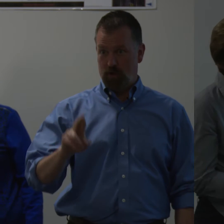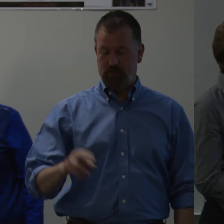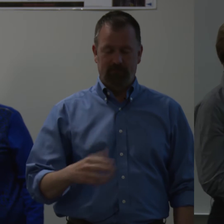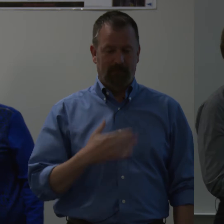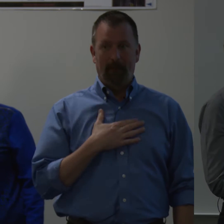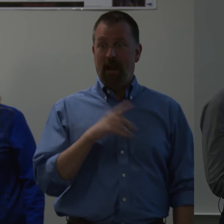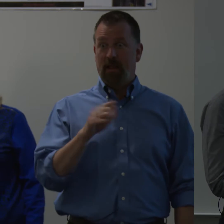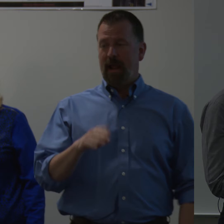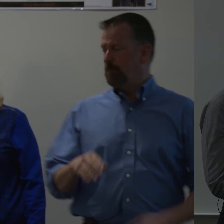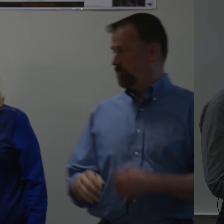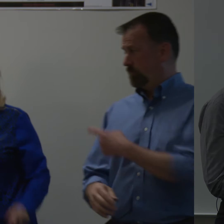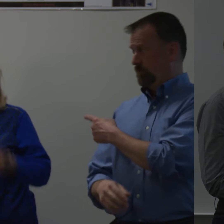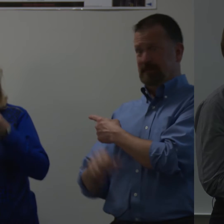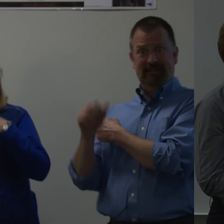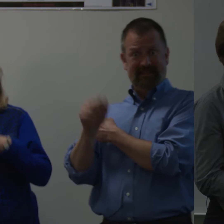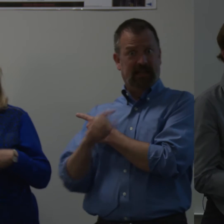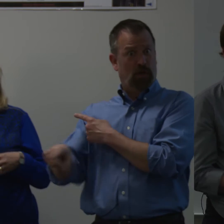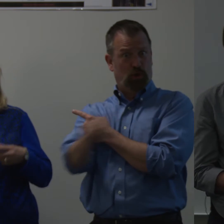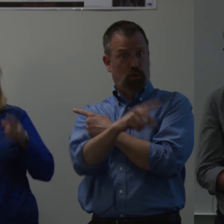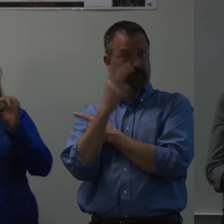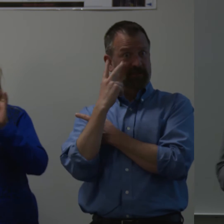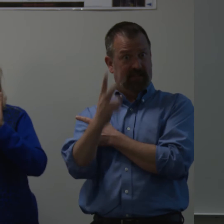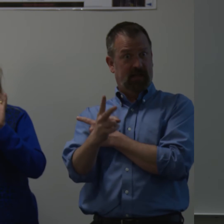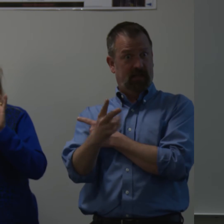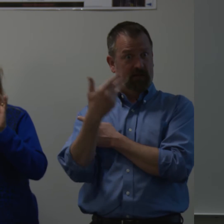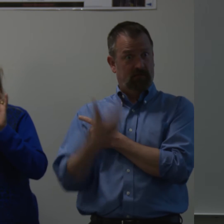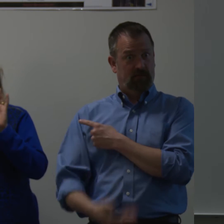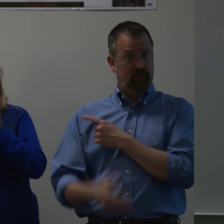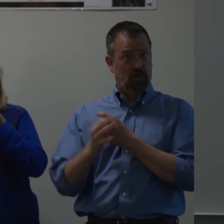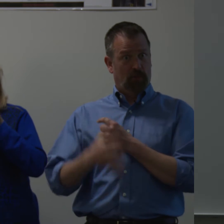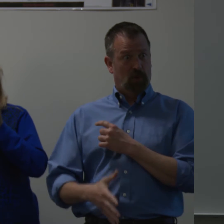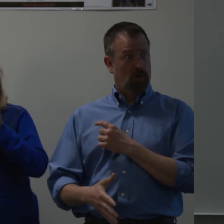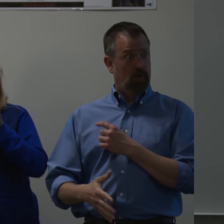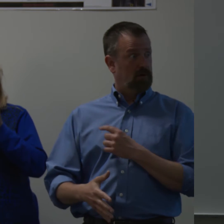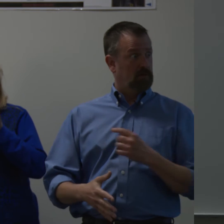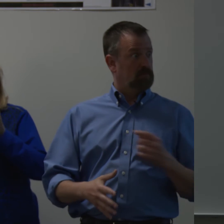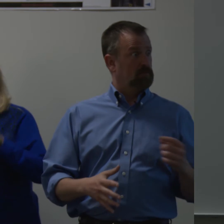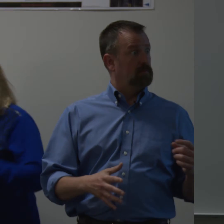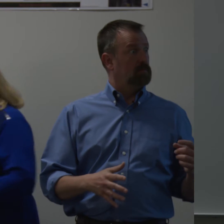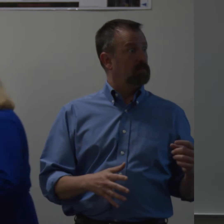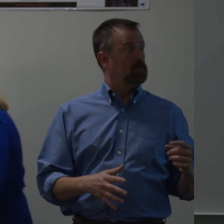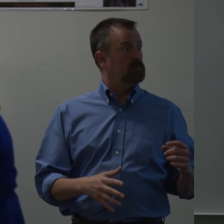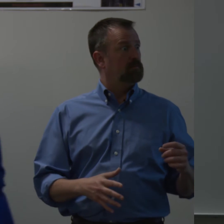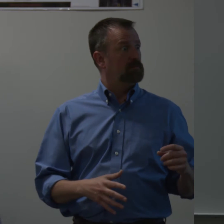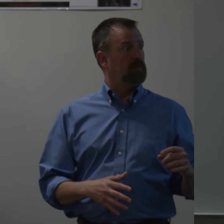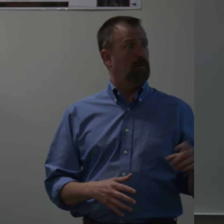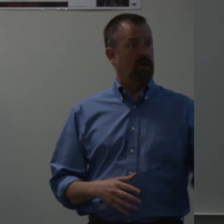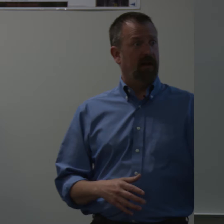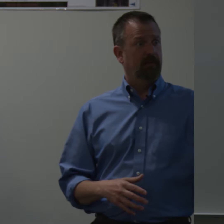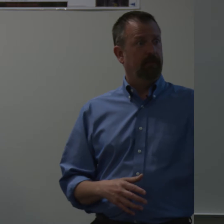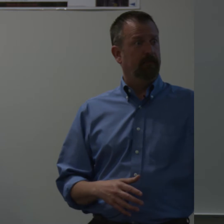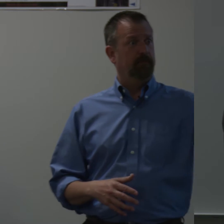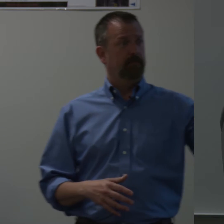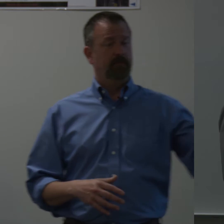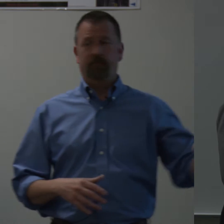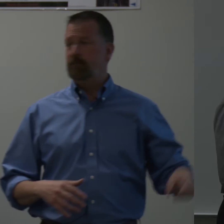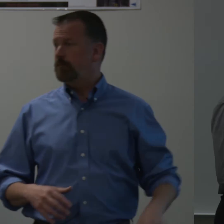that was done in my laboratory. Can you see OK? I'm sorry. We can put it up and down.